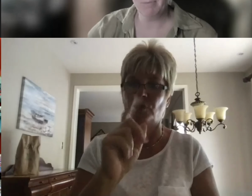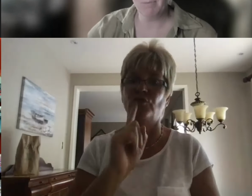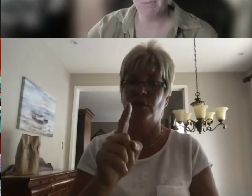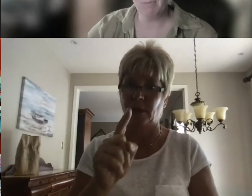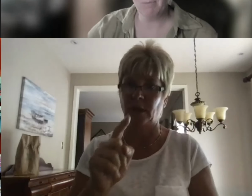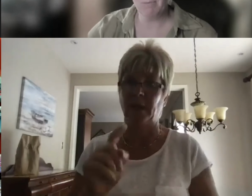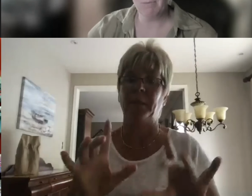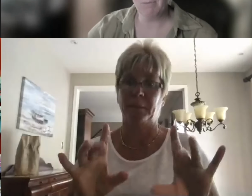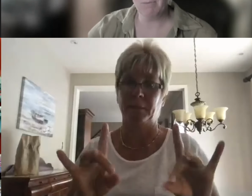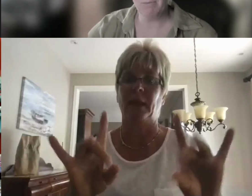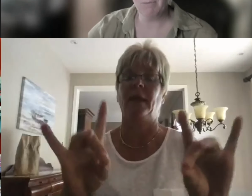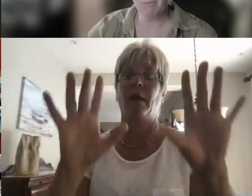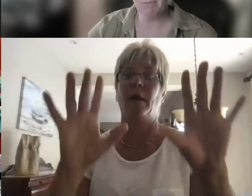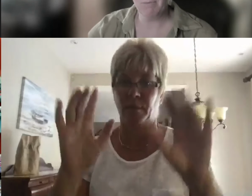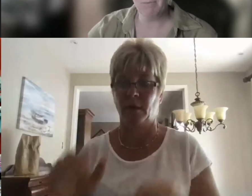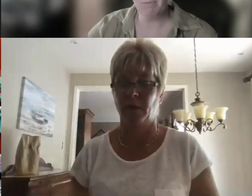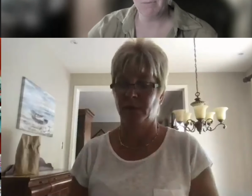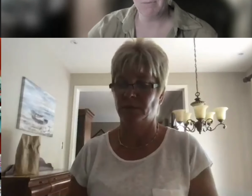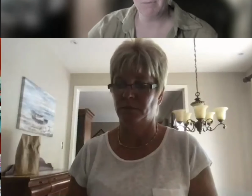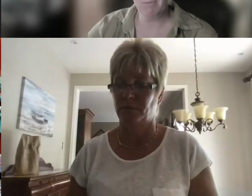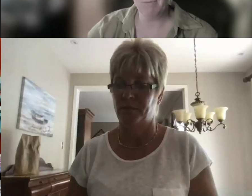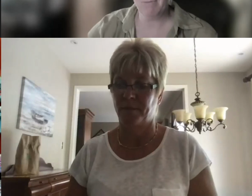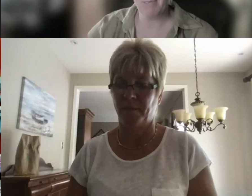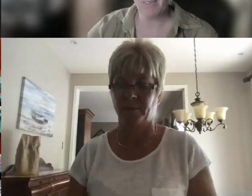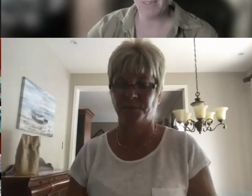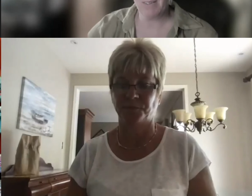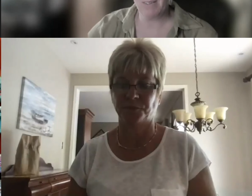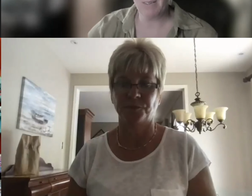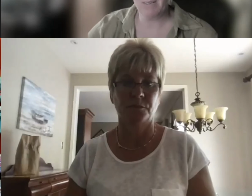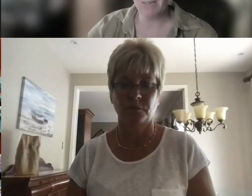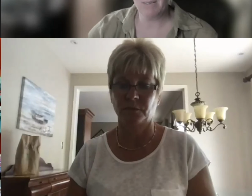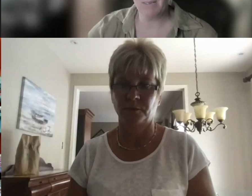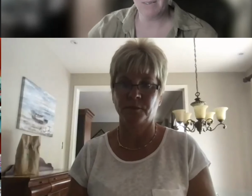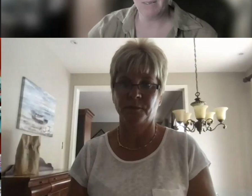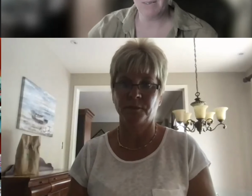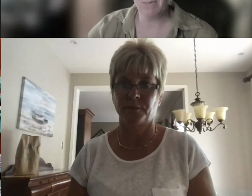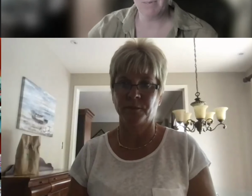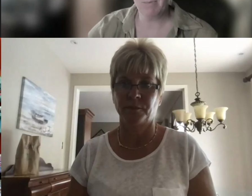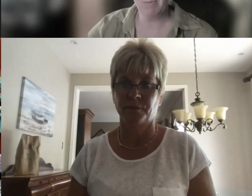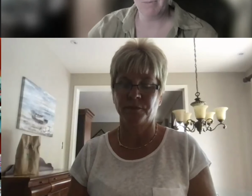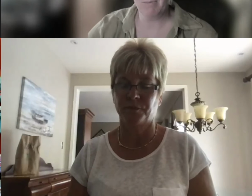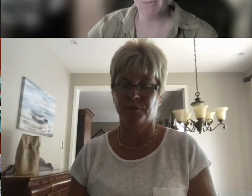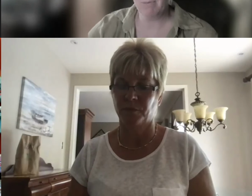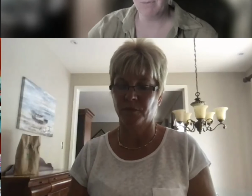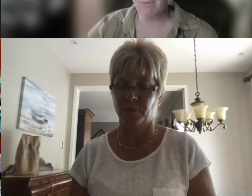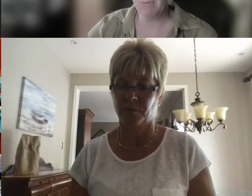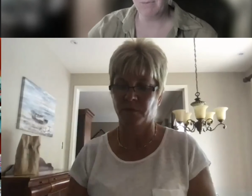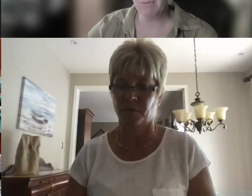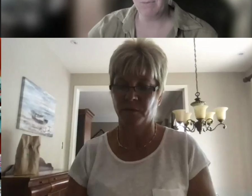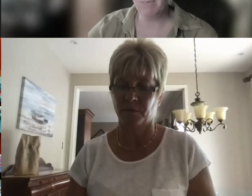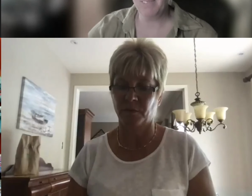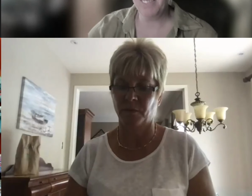but it's also, there's an opportunity. I guess I'm an optimist.